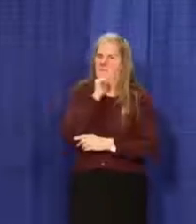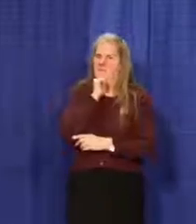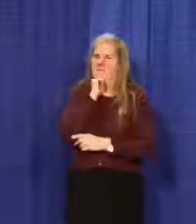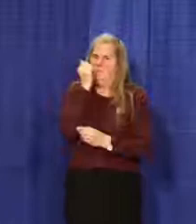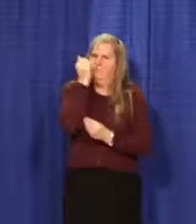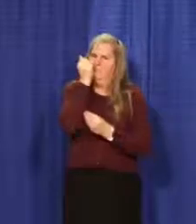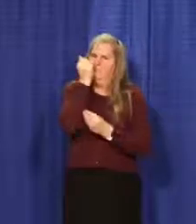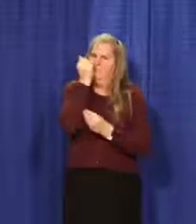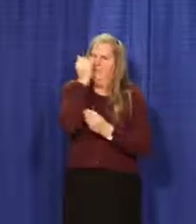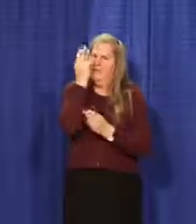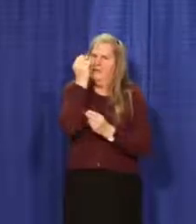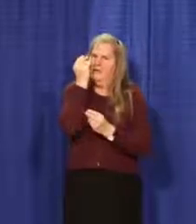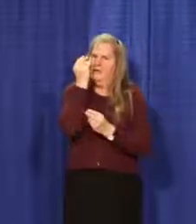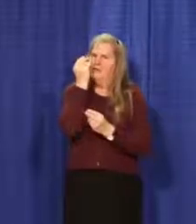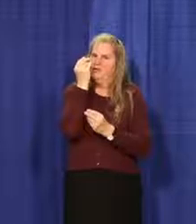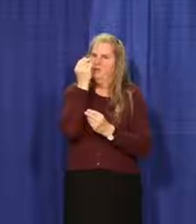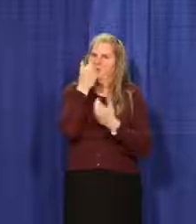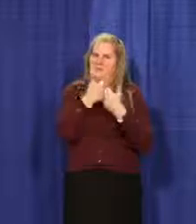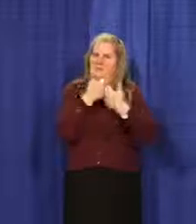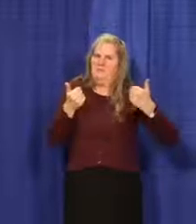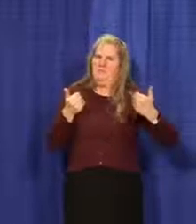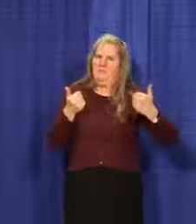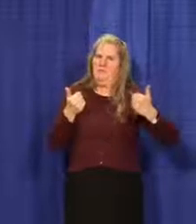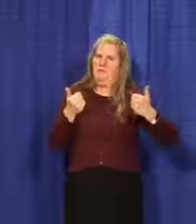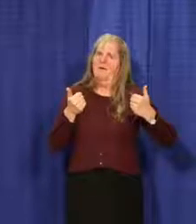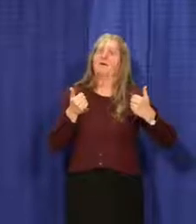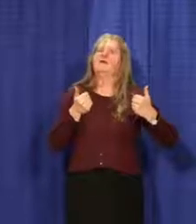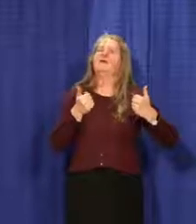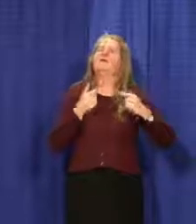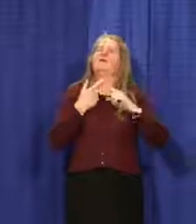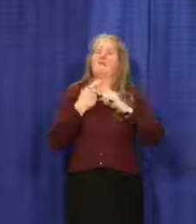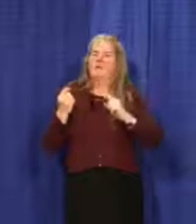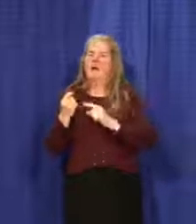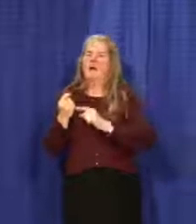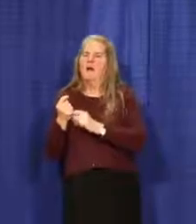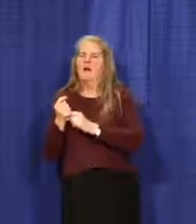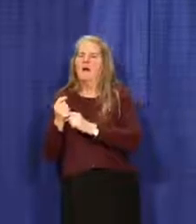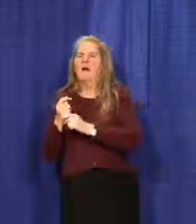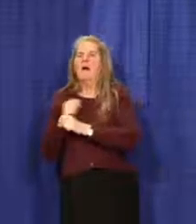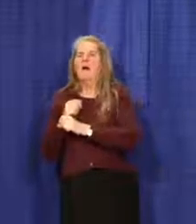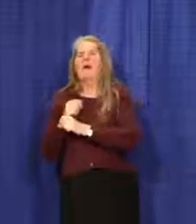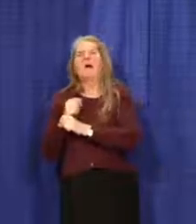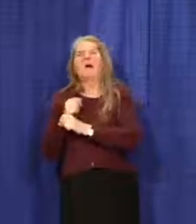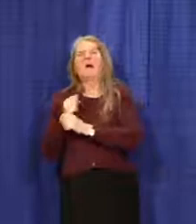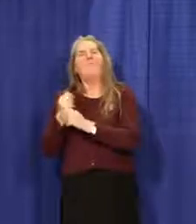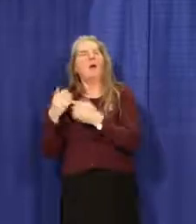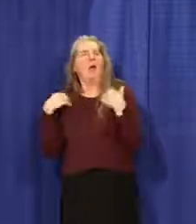information separate from the statistical analysis that we need to make sure we are keeping other Yukoners safe.